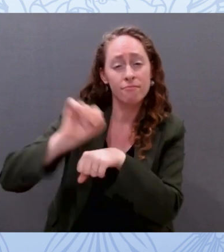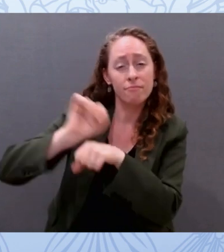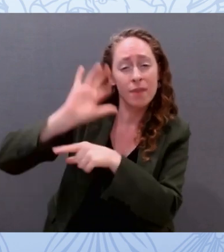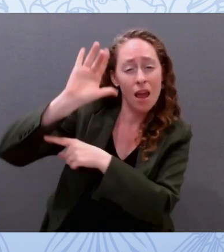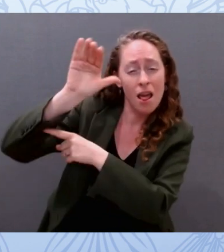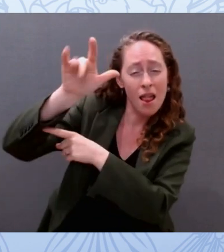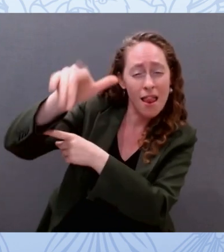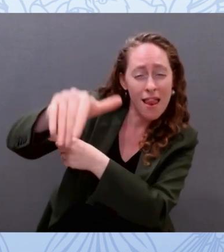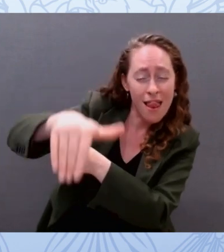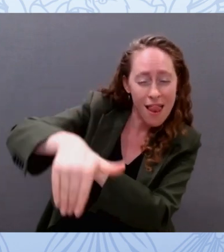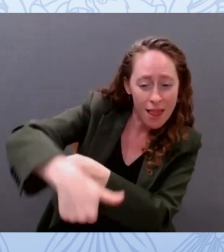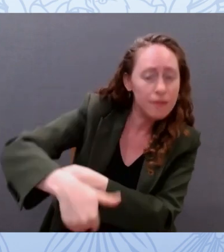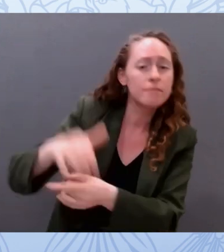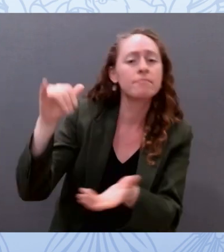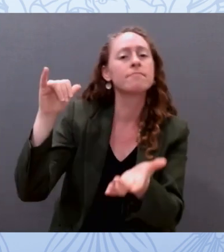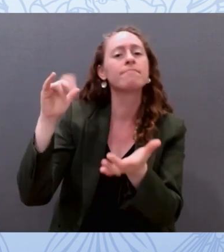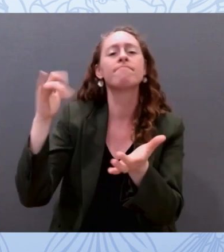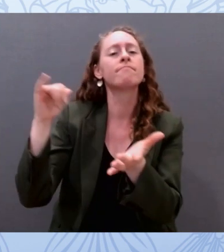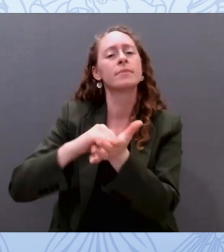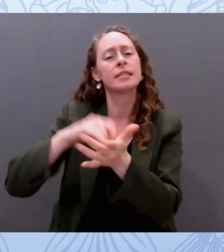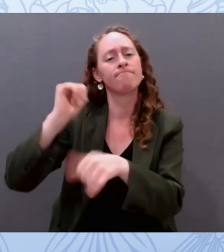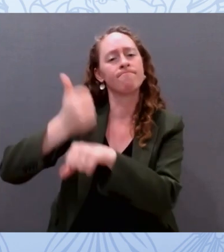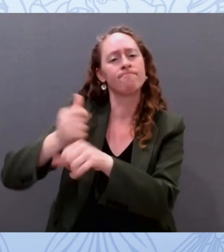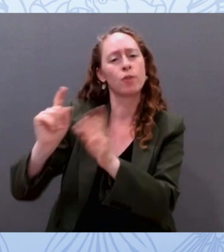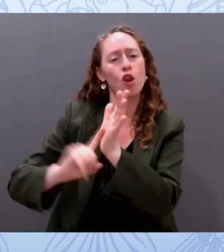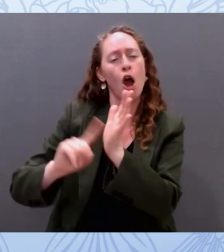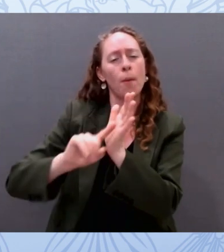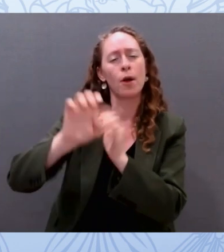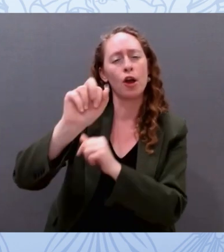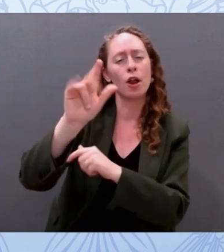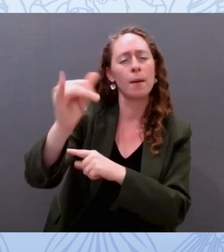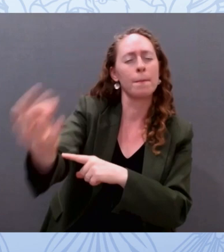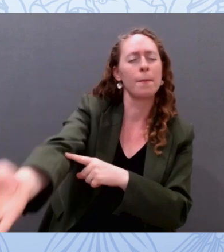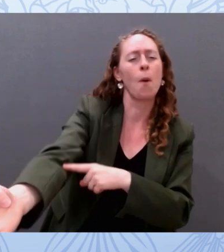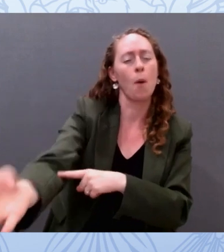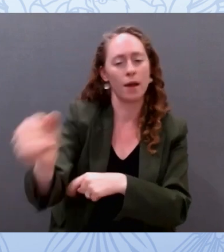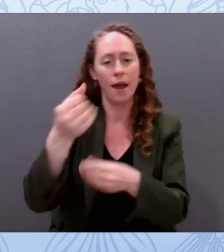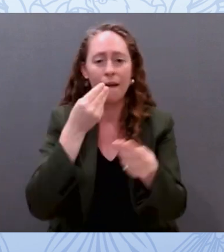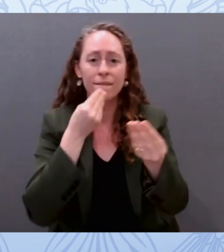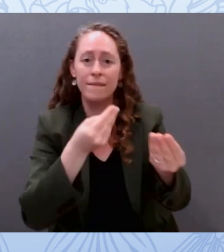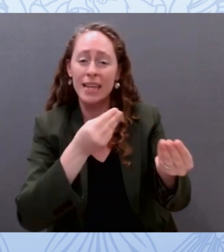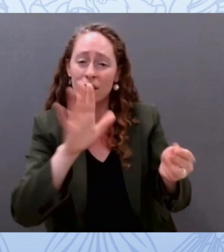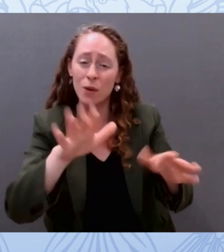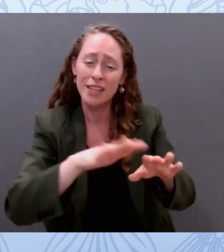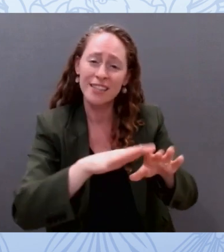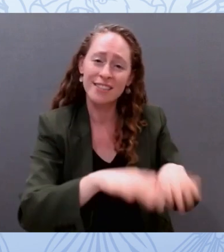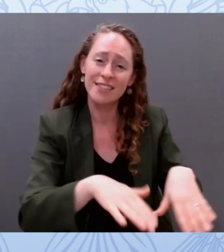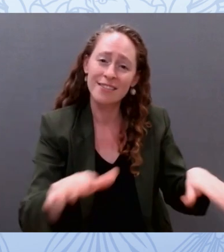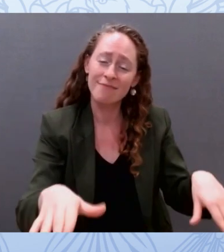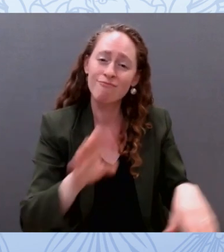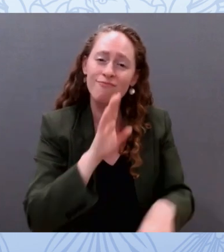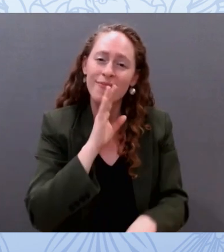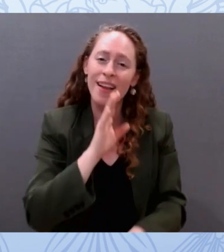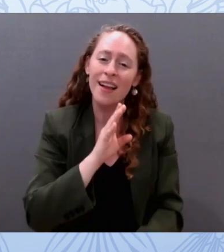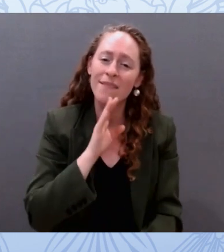You're from laughing when it hurts too much and crying when joy just takes you by surprise.